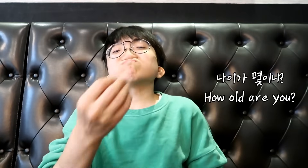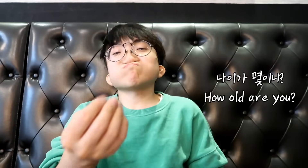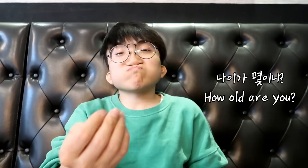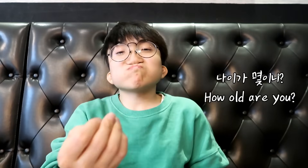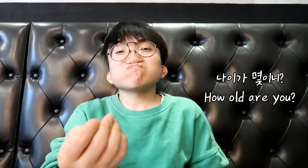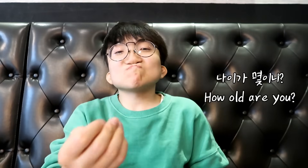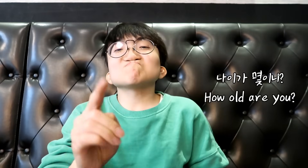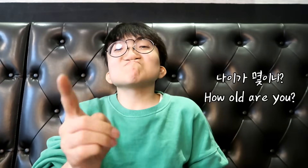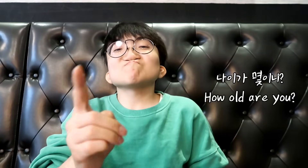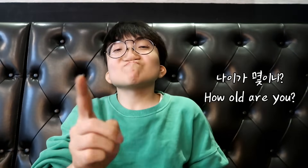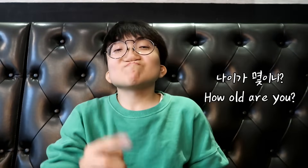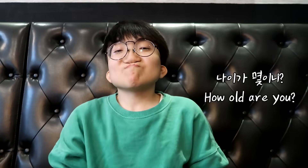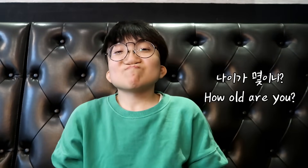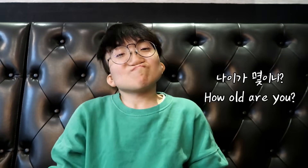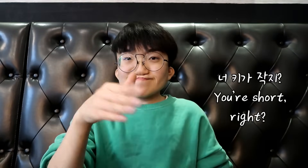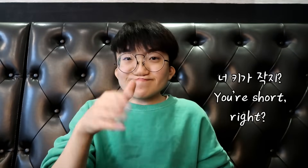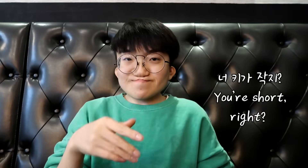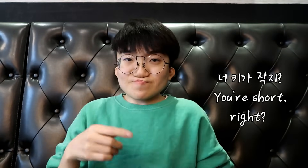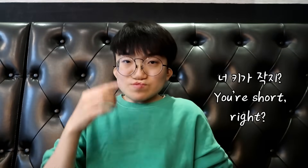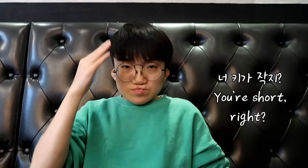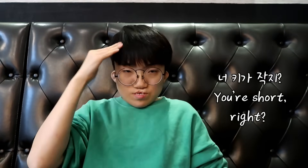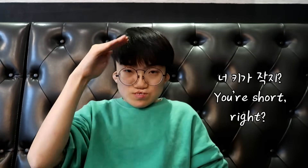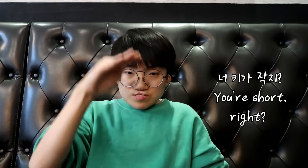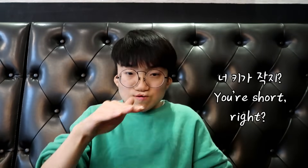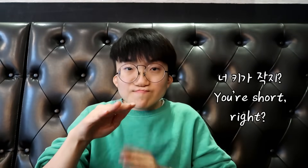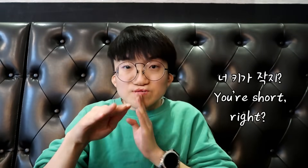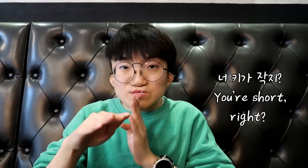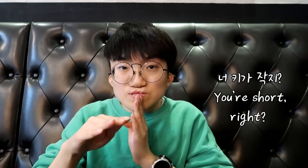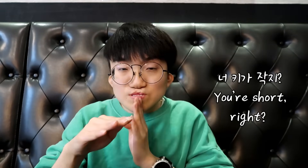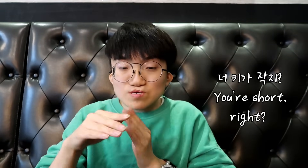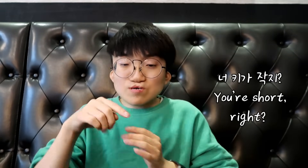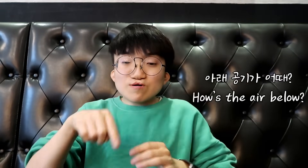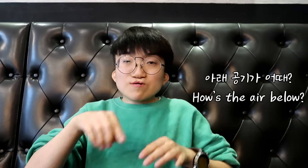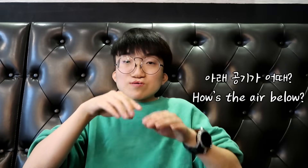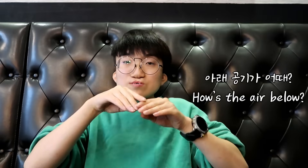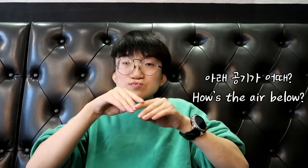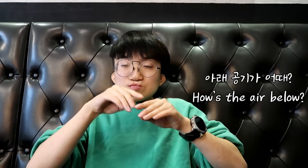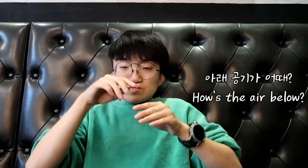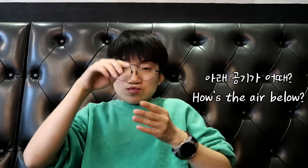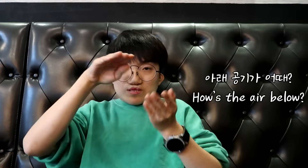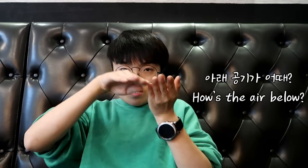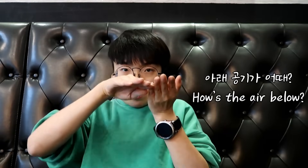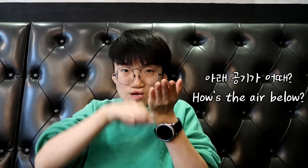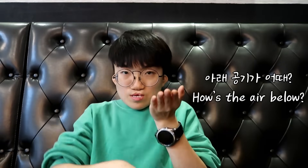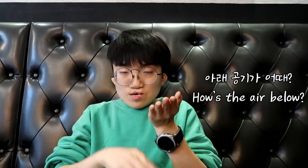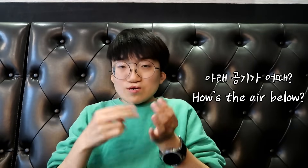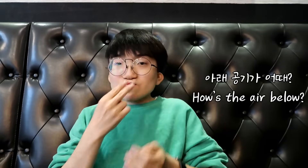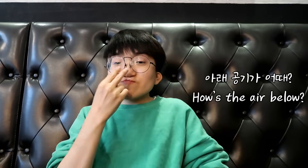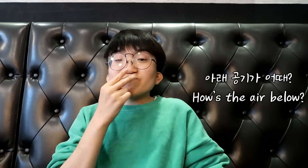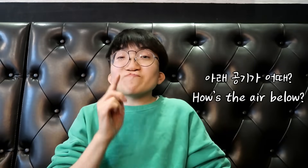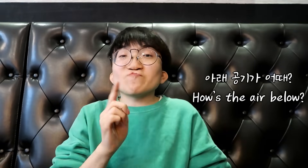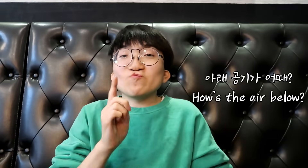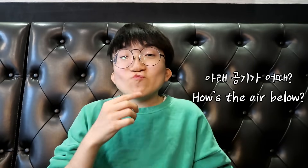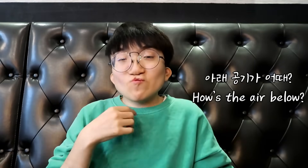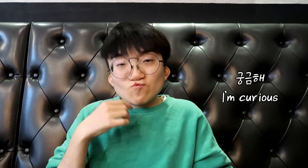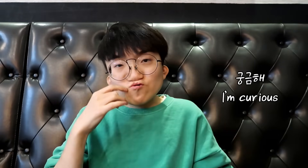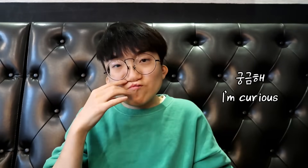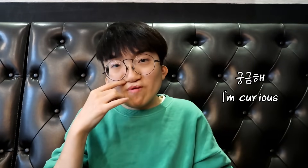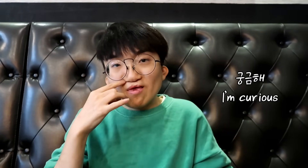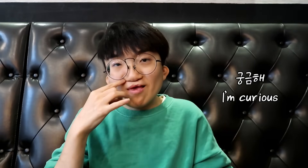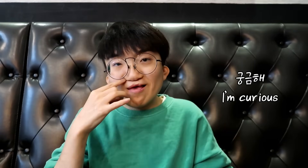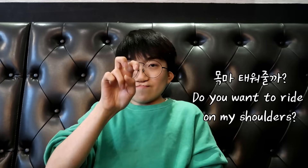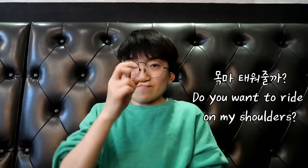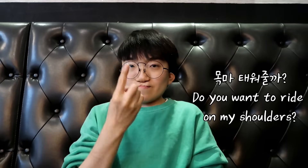You’re short, right? How’s the air below? I’m curious~